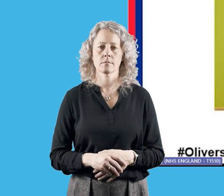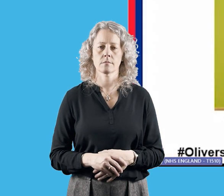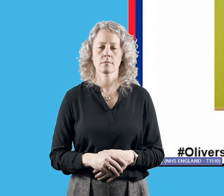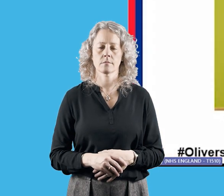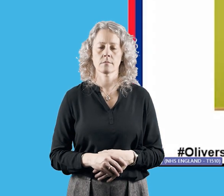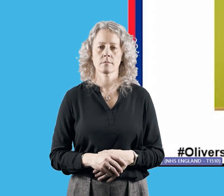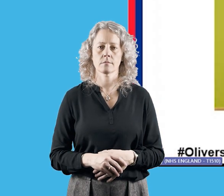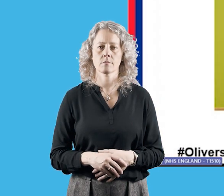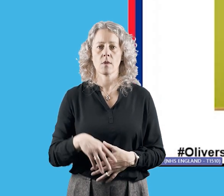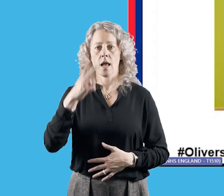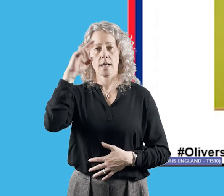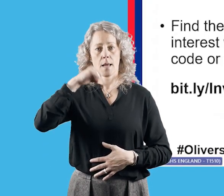My name is Hazel Griffith,